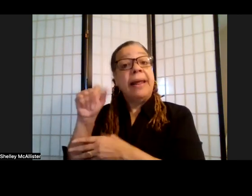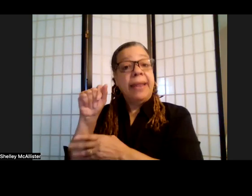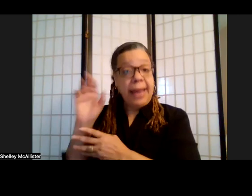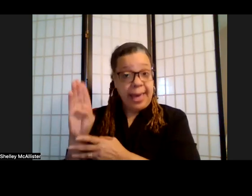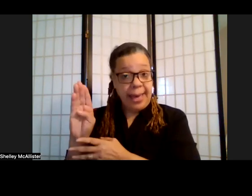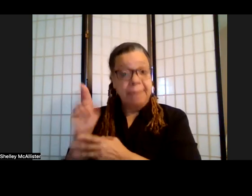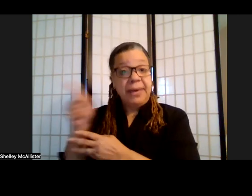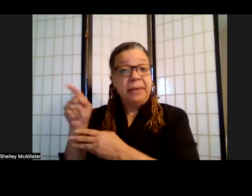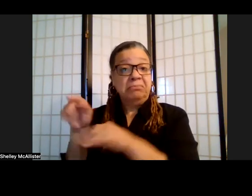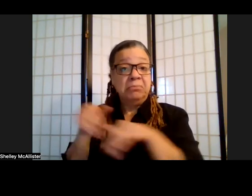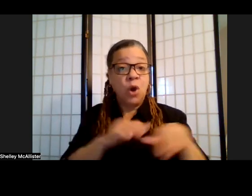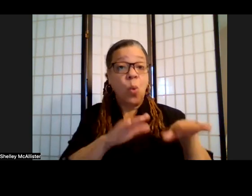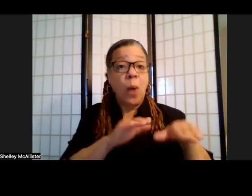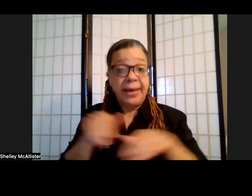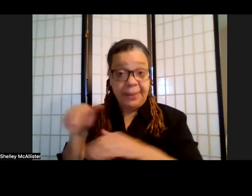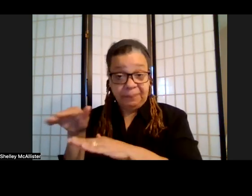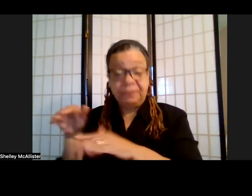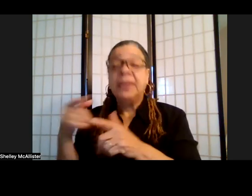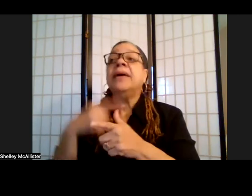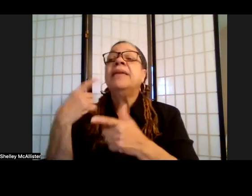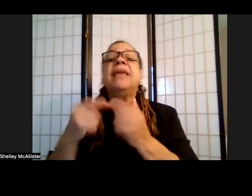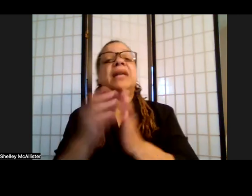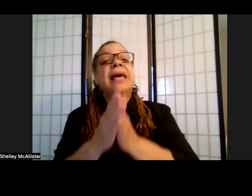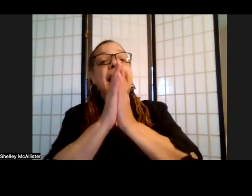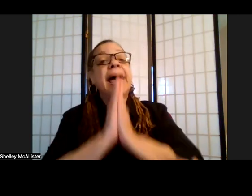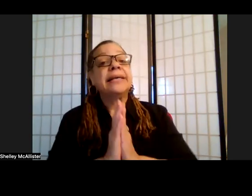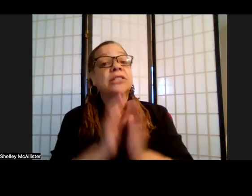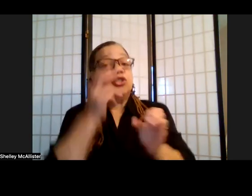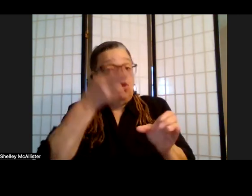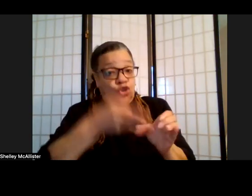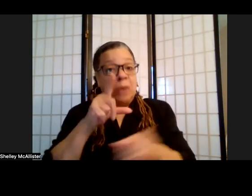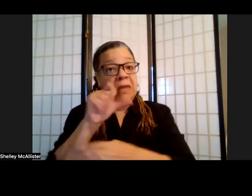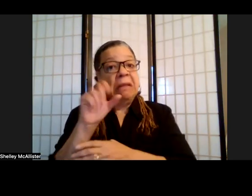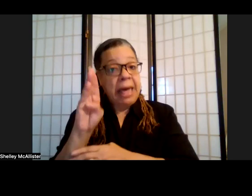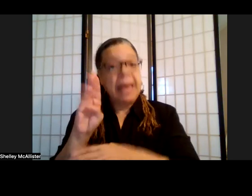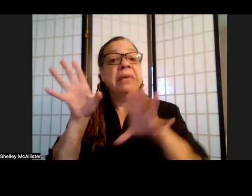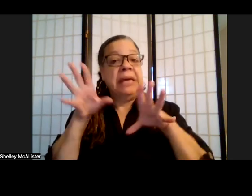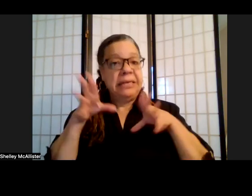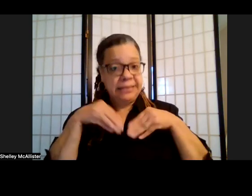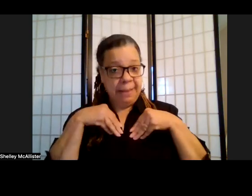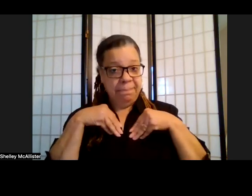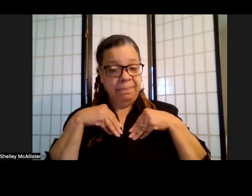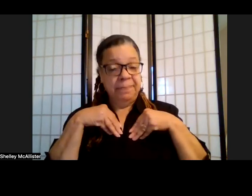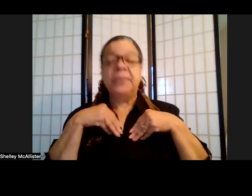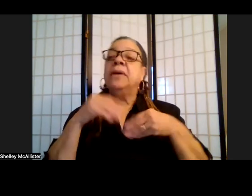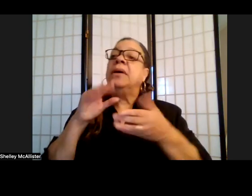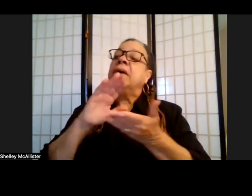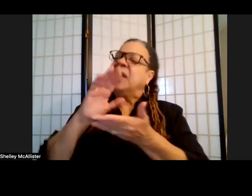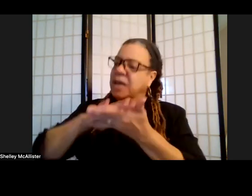When King asked to join the lab, Dr. Folsom gladly agreed, and while there, King started learning epidemiology from